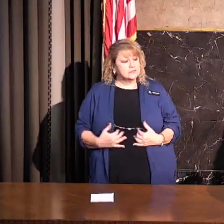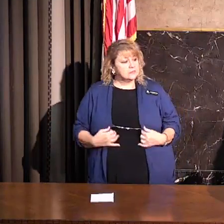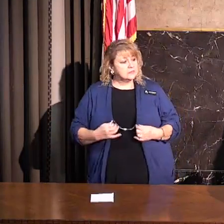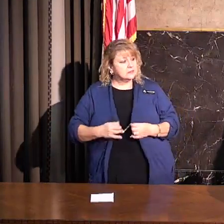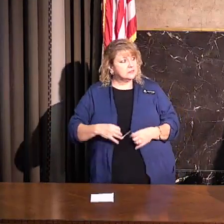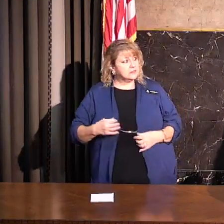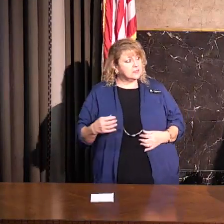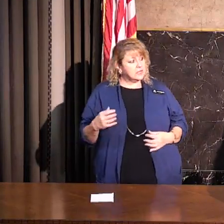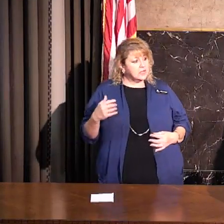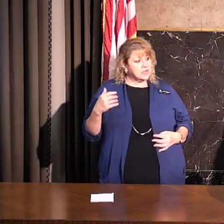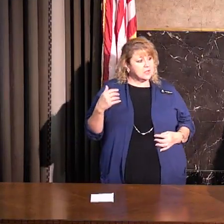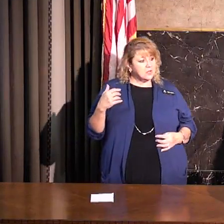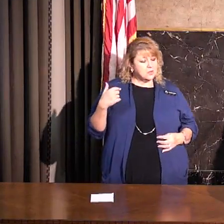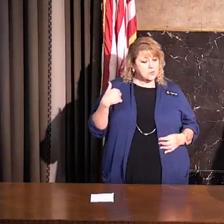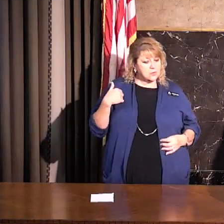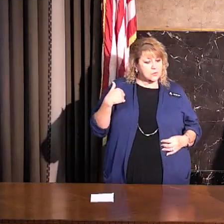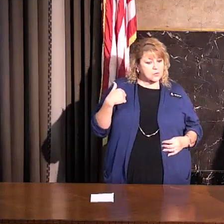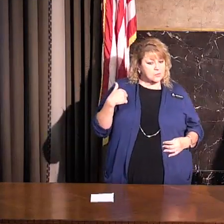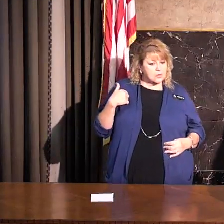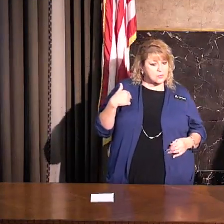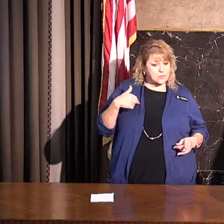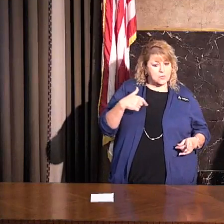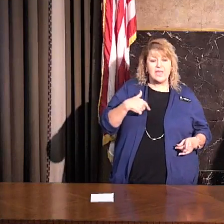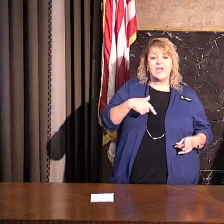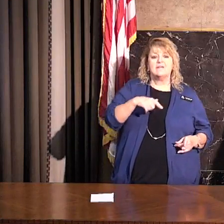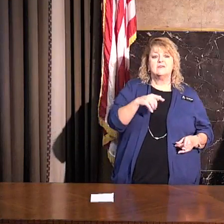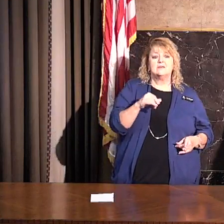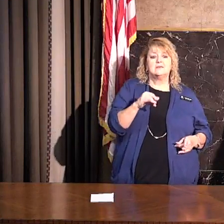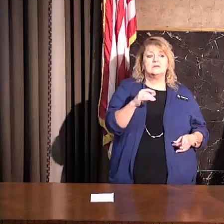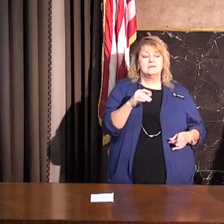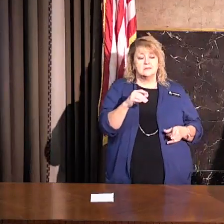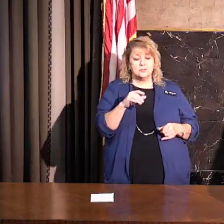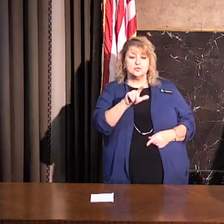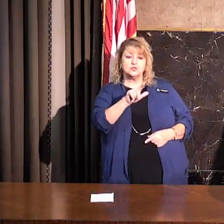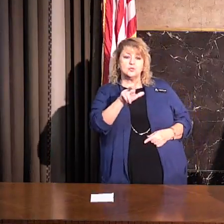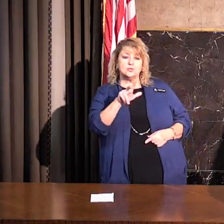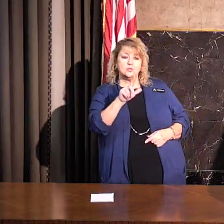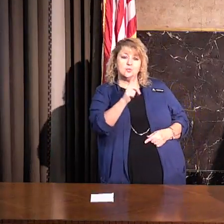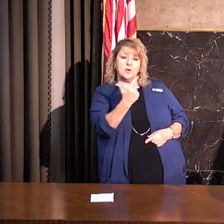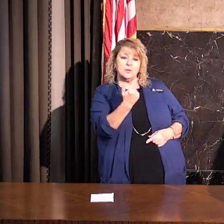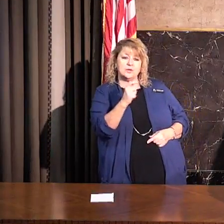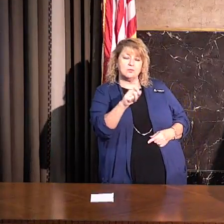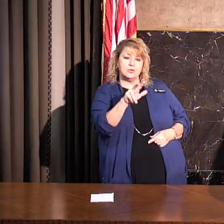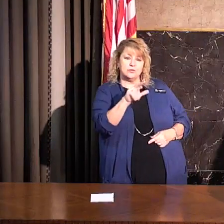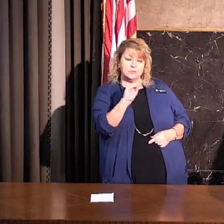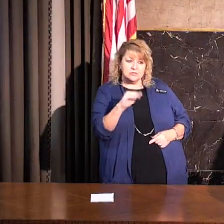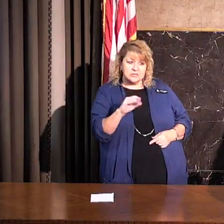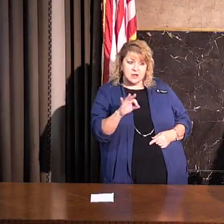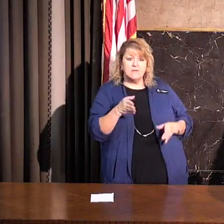shoulder miles uh have been cleared in the affected area.